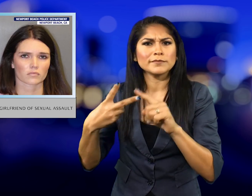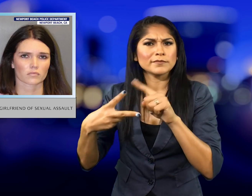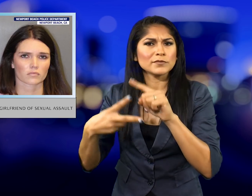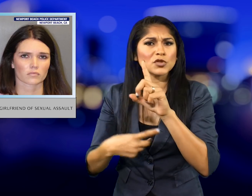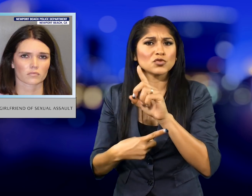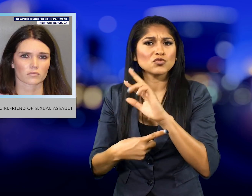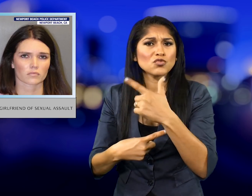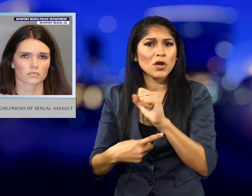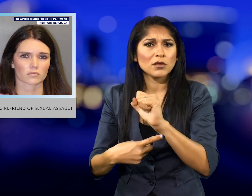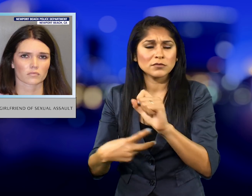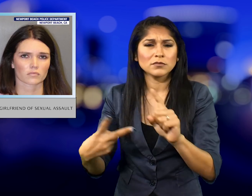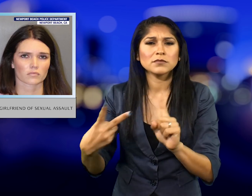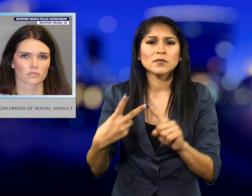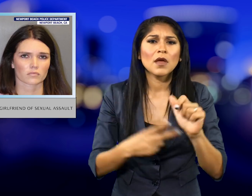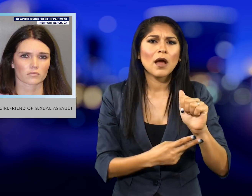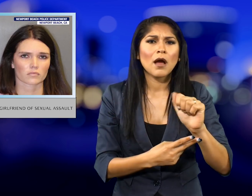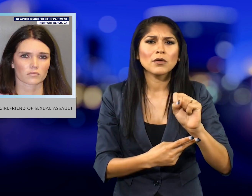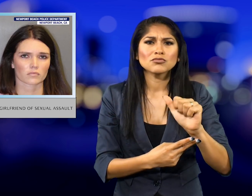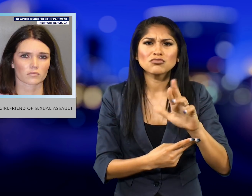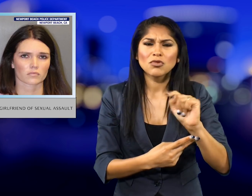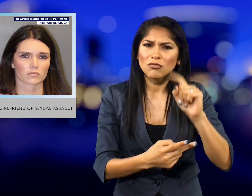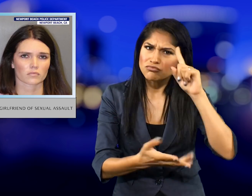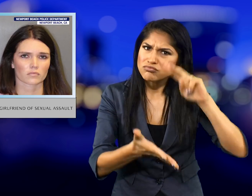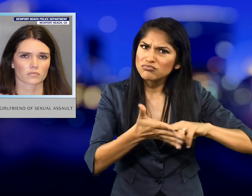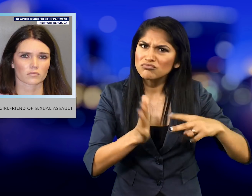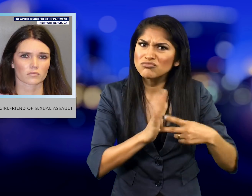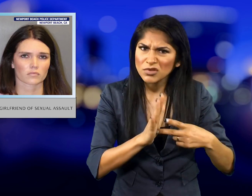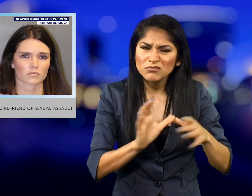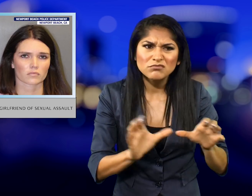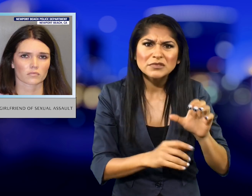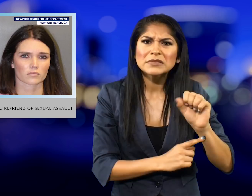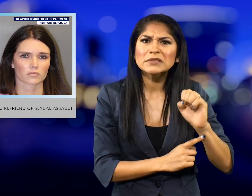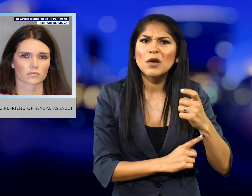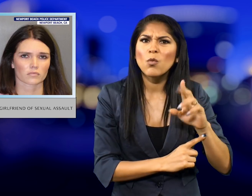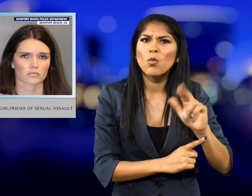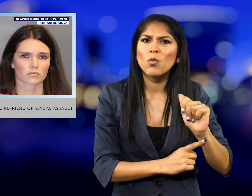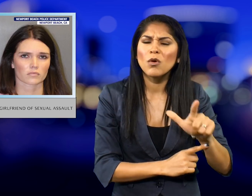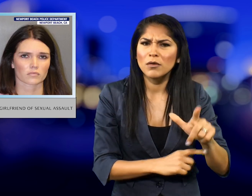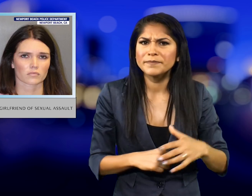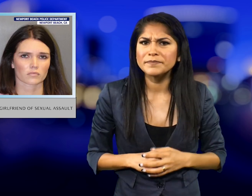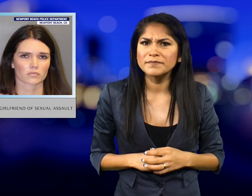related counts.